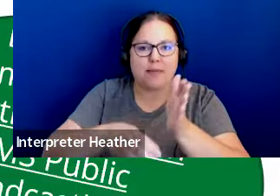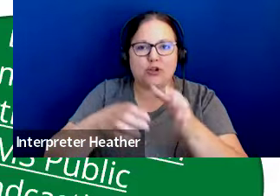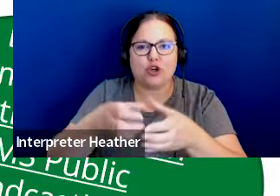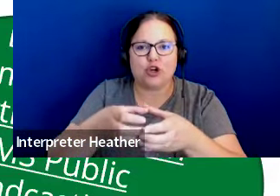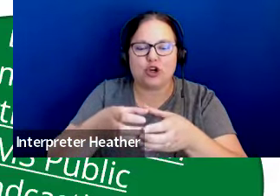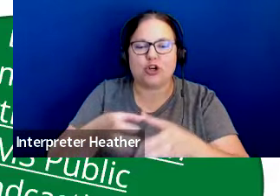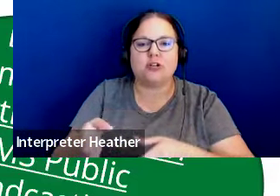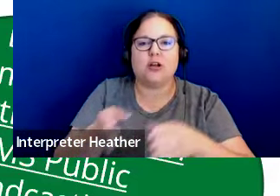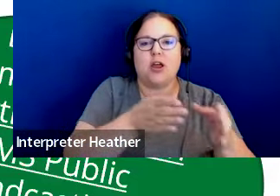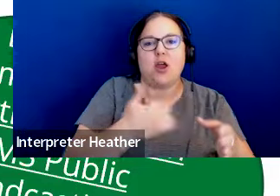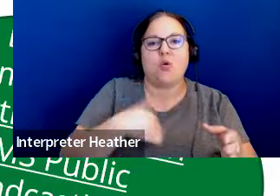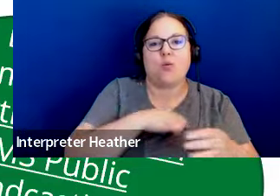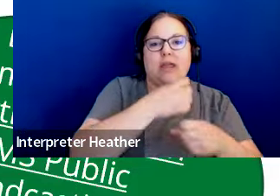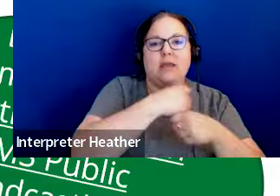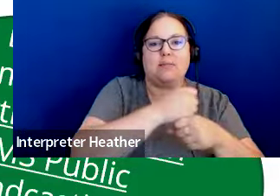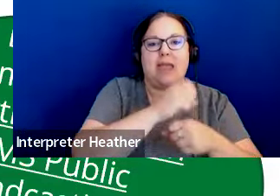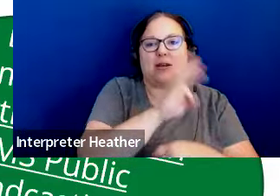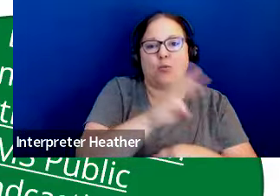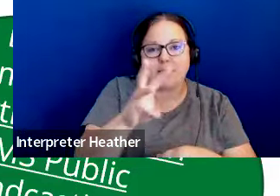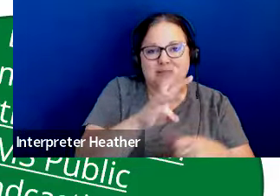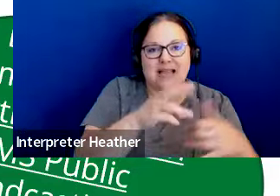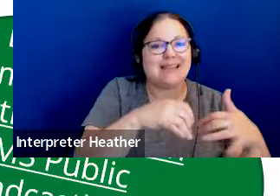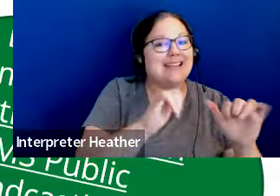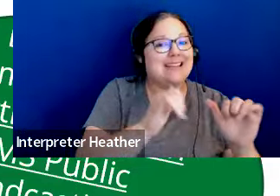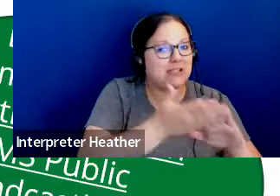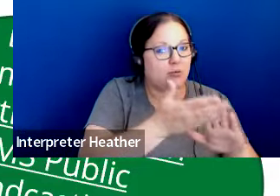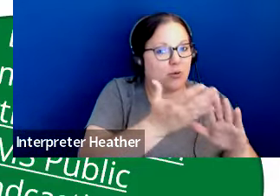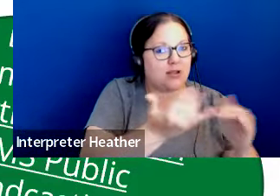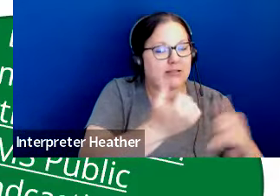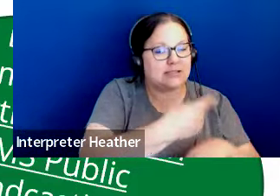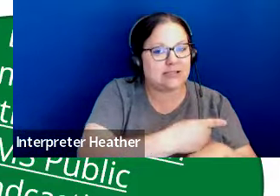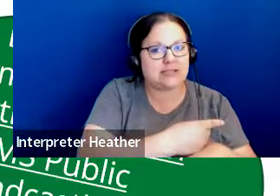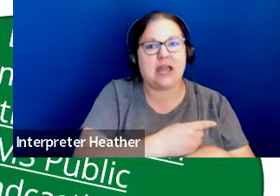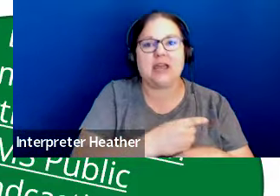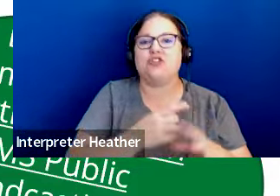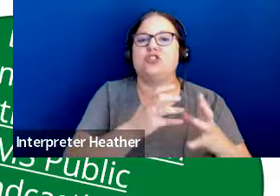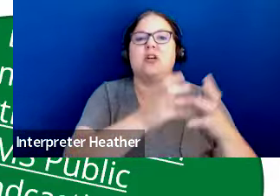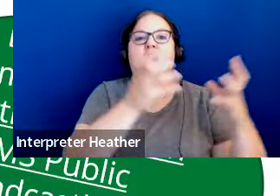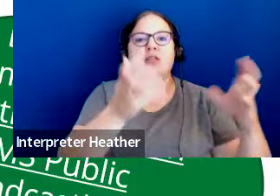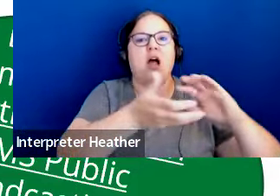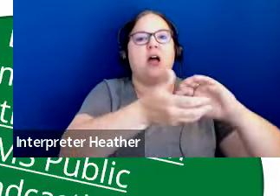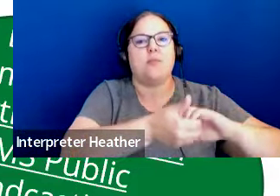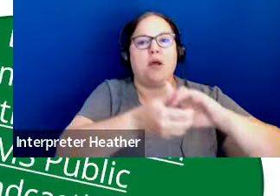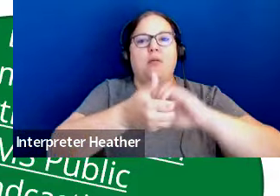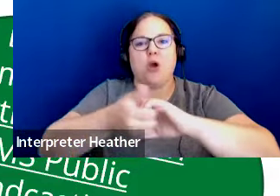website that is still in operation and partnered with a lot of support groups, we were able to